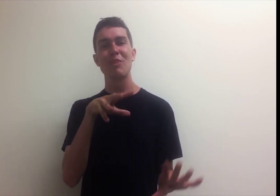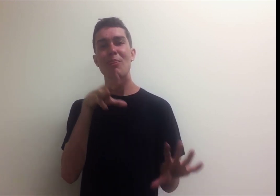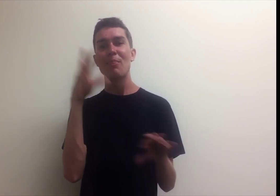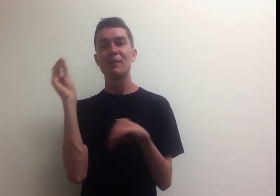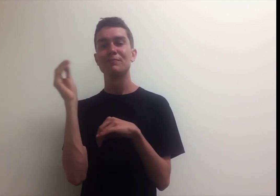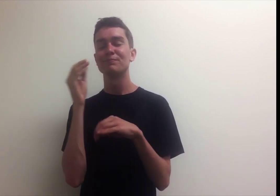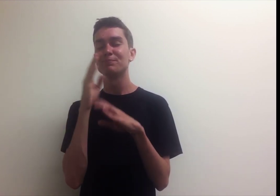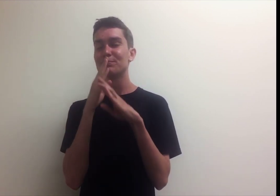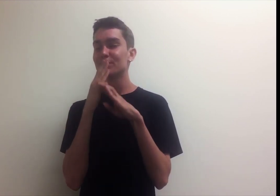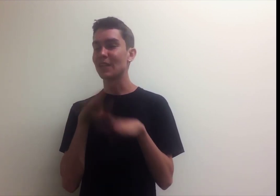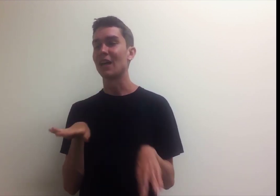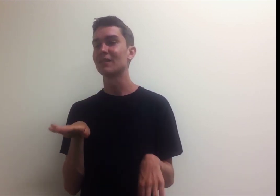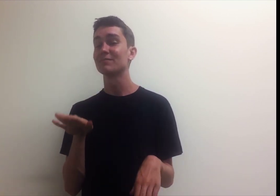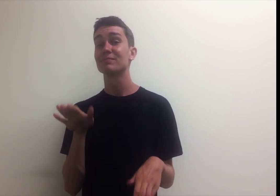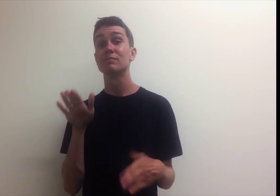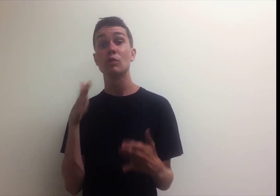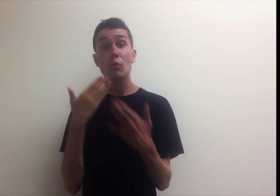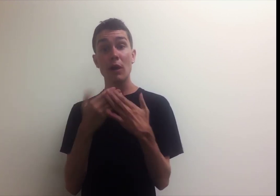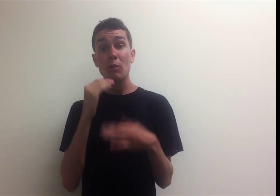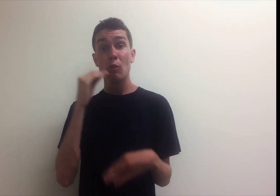I would leave drained, silent.